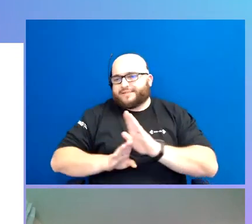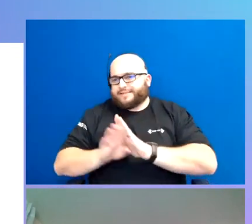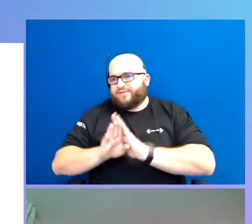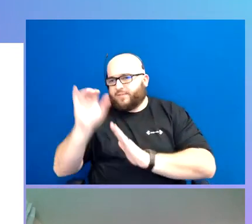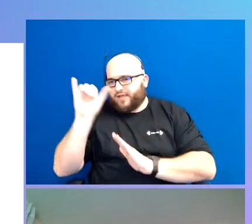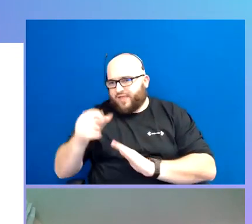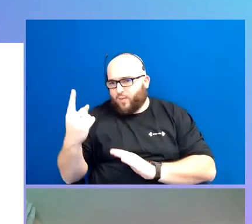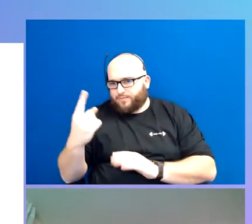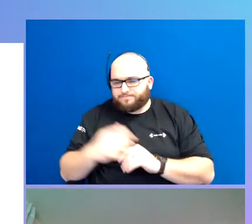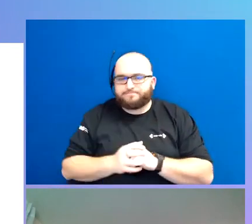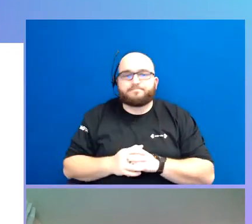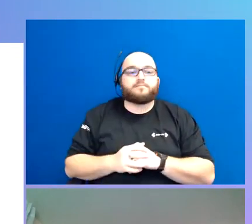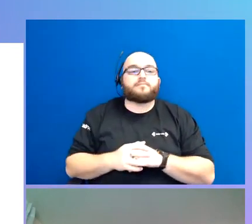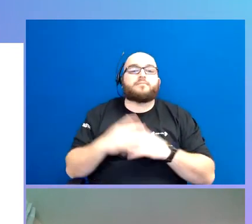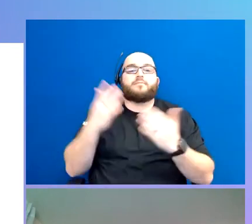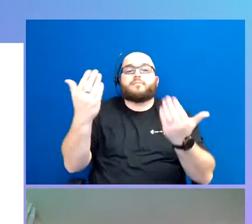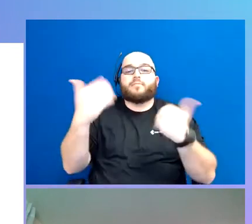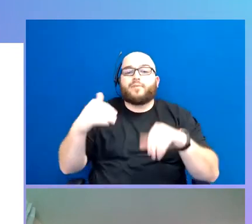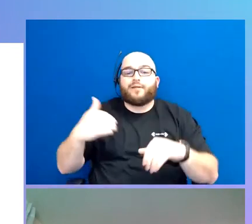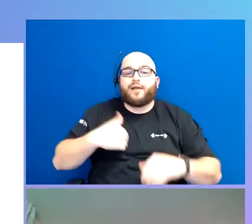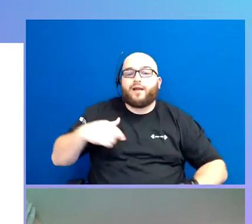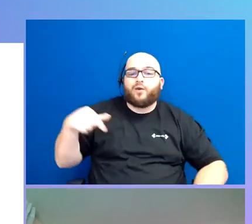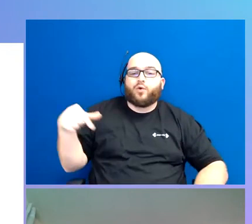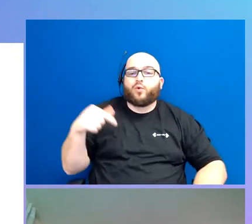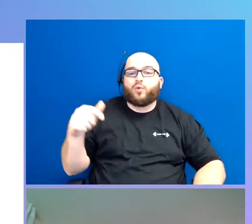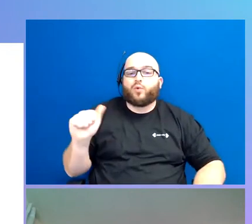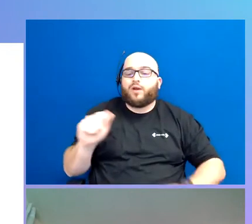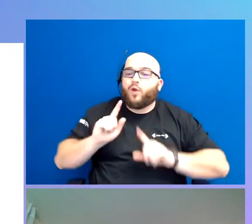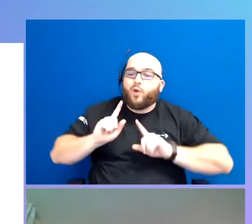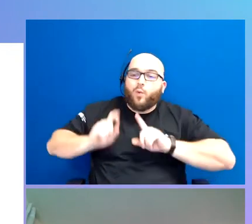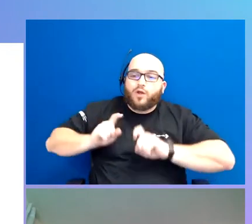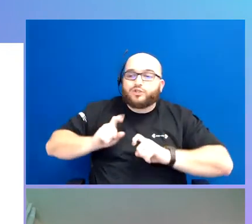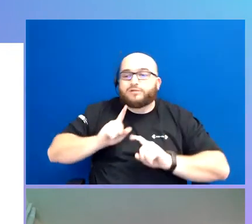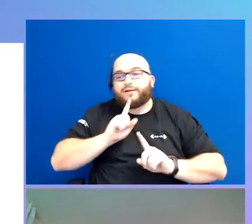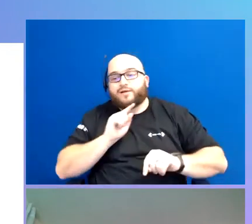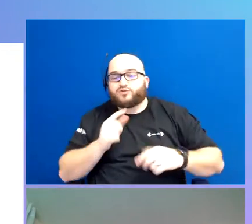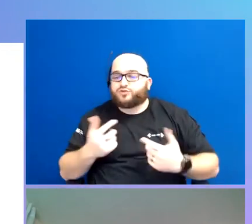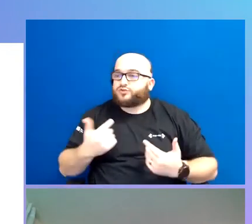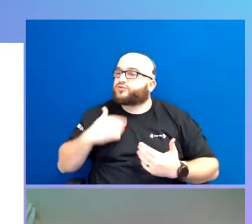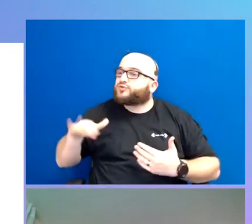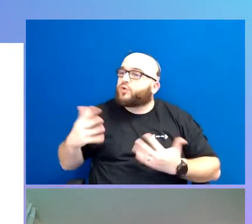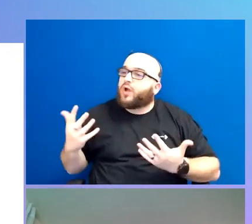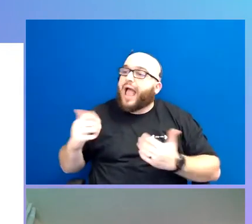we also did a, uh, QA facing sessions. How to test what to